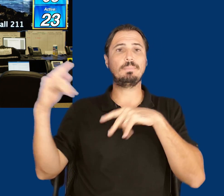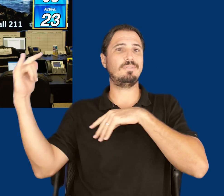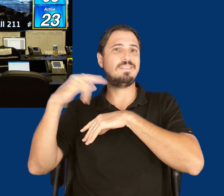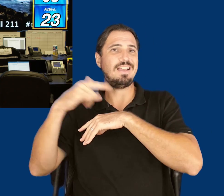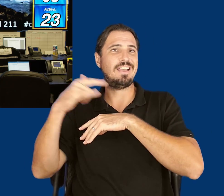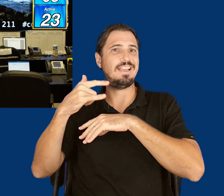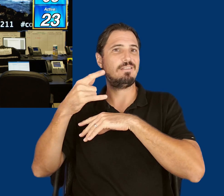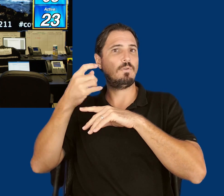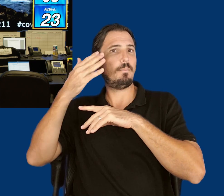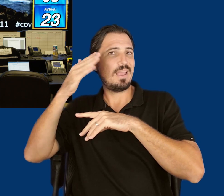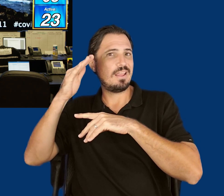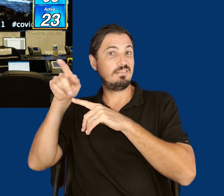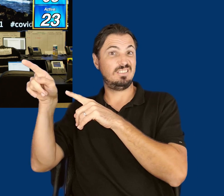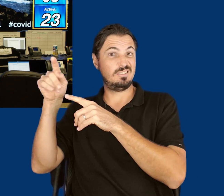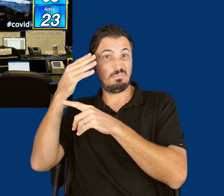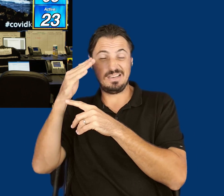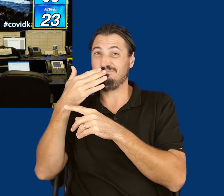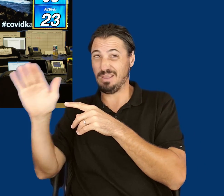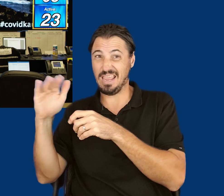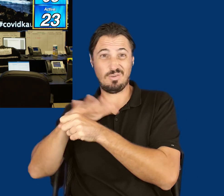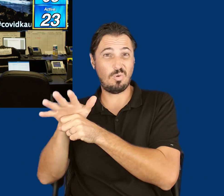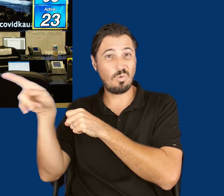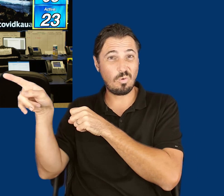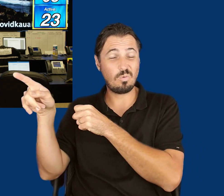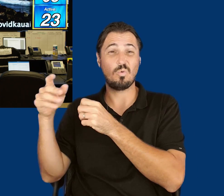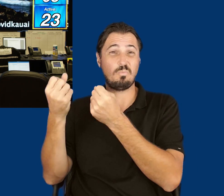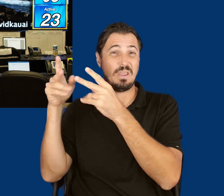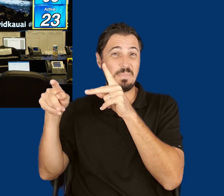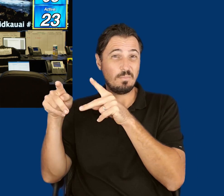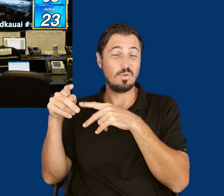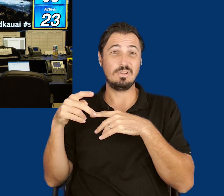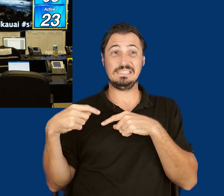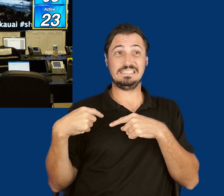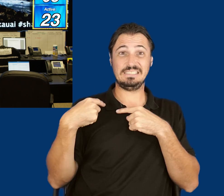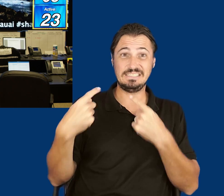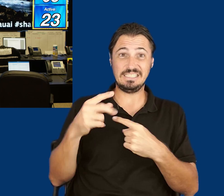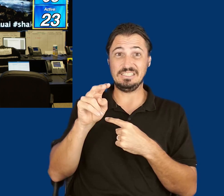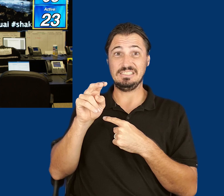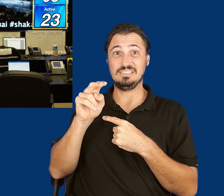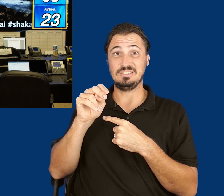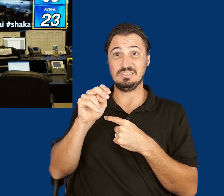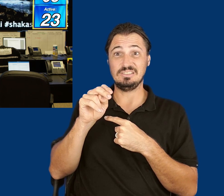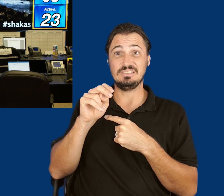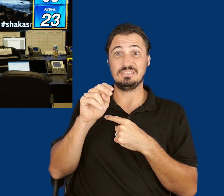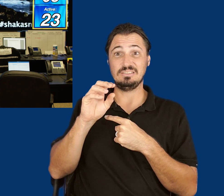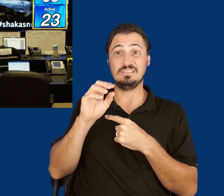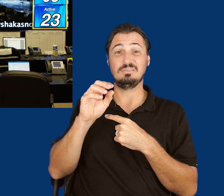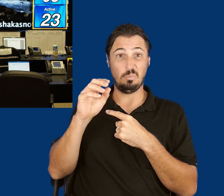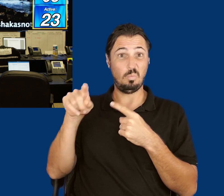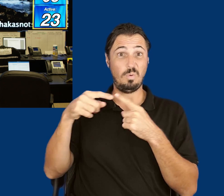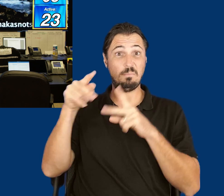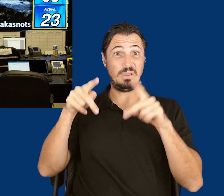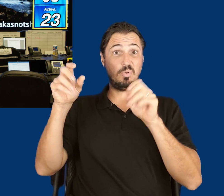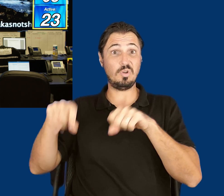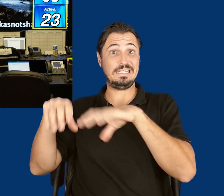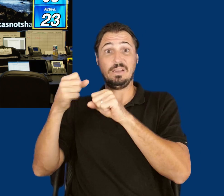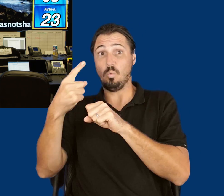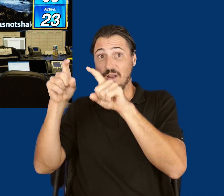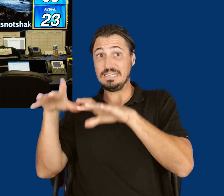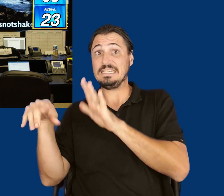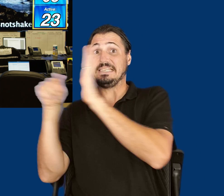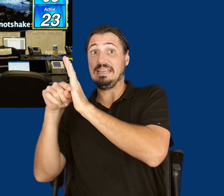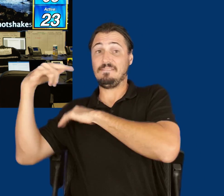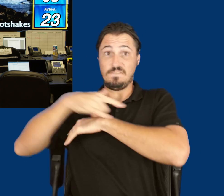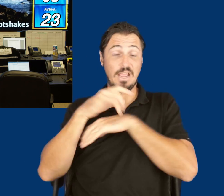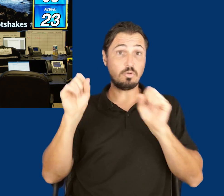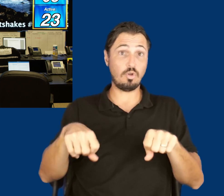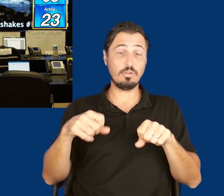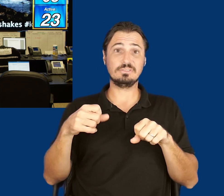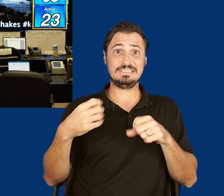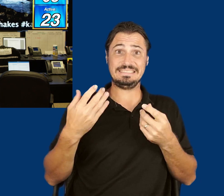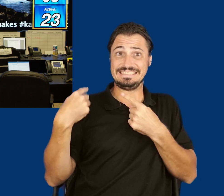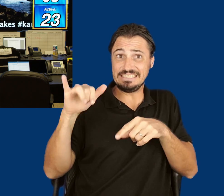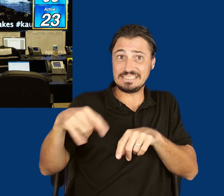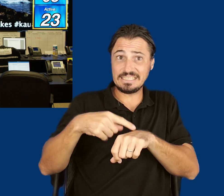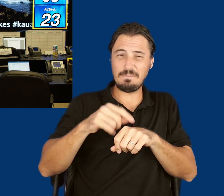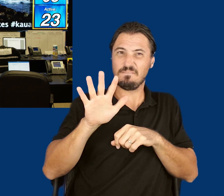Since October 15, when travelers were allowed to avoid quarantine with a single negative test before travel, on Kaua’i we have had 53 new cases. Forty-three of those cases were travelers